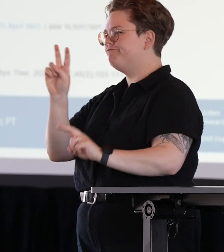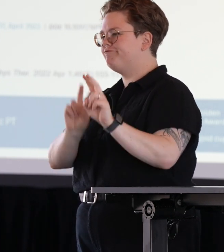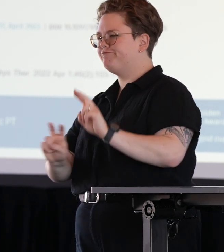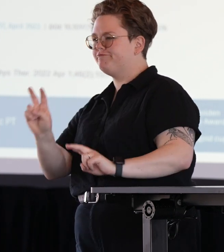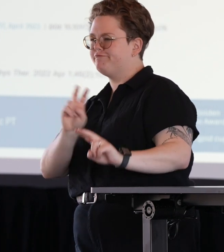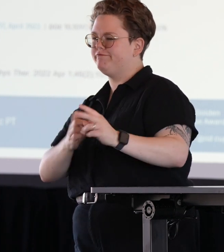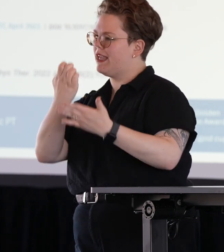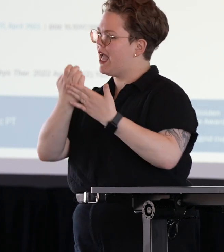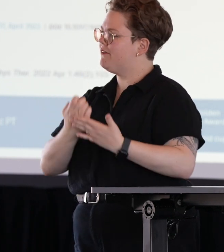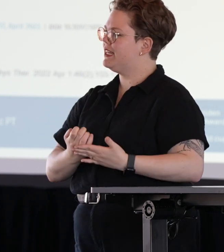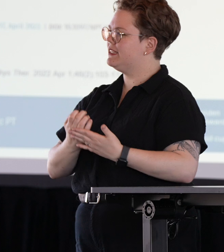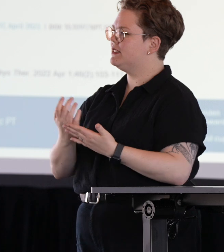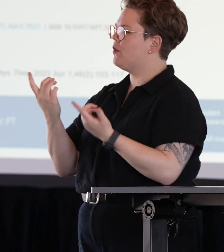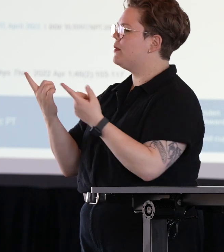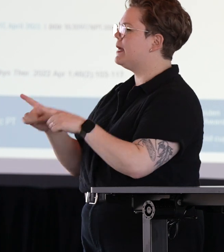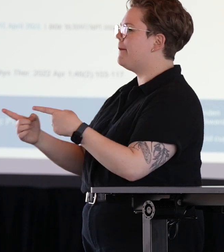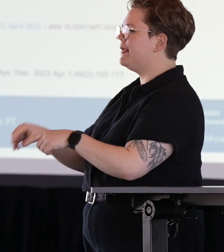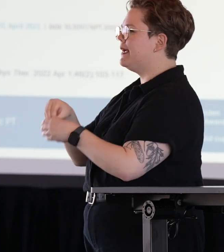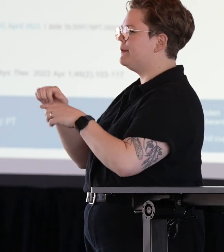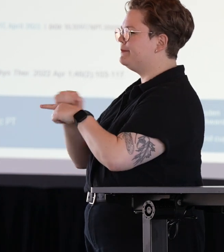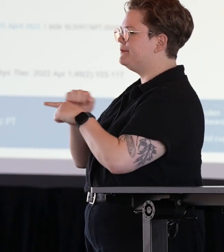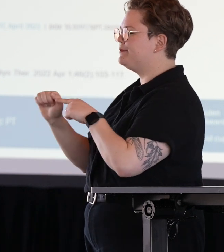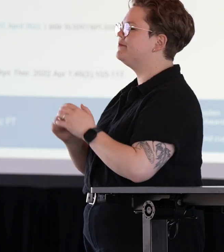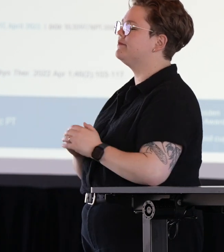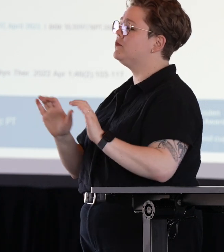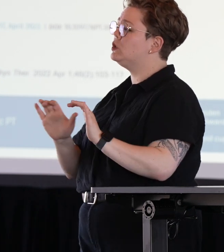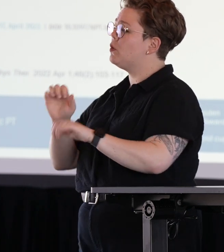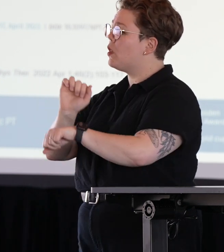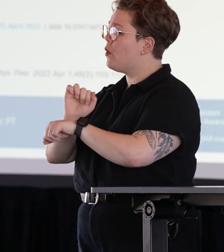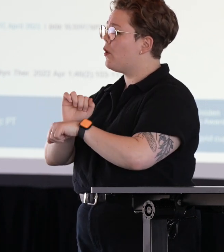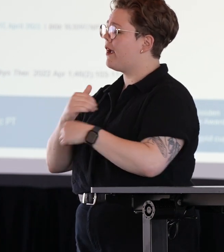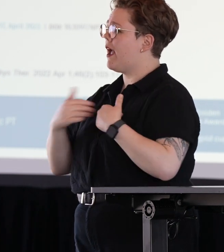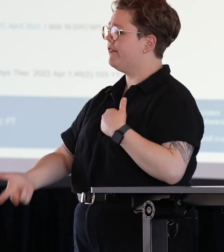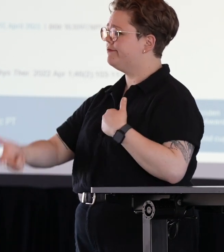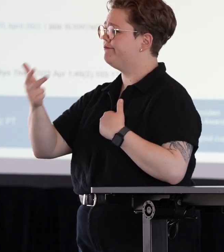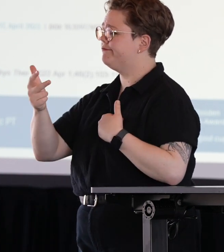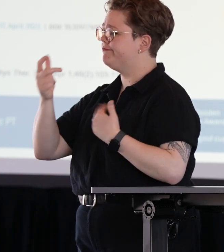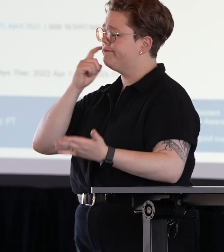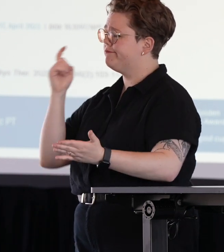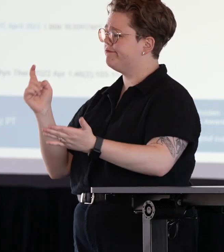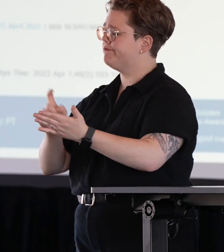was happening in practice. And in doing that work, we landed on three things that we came through in our paper, which was